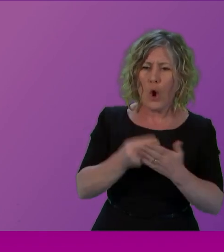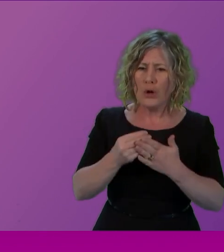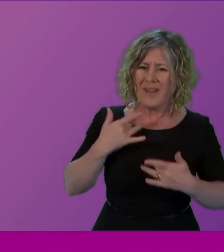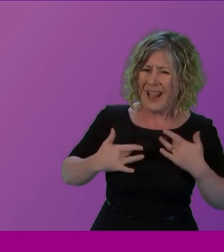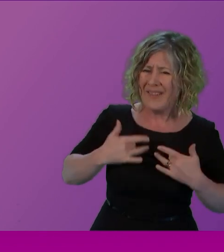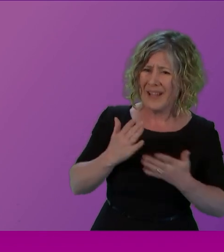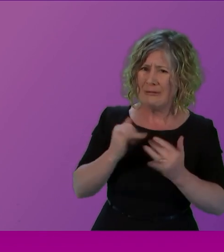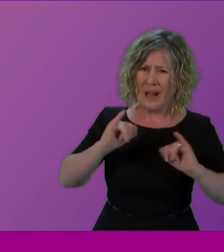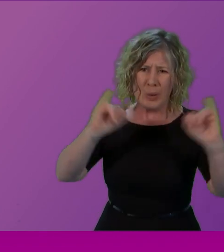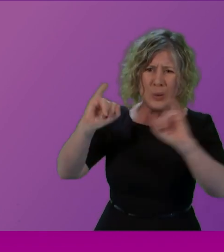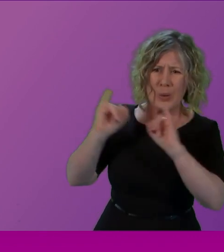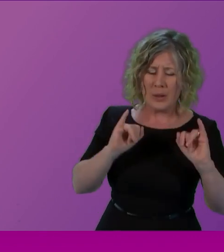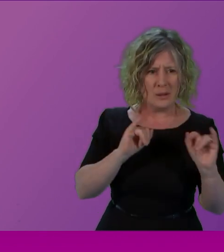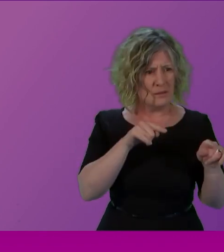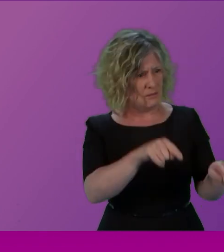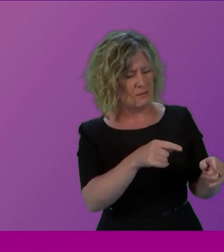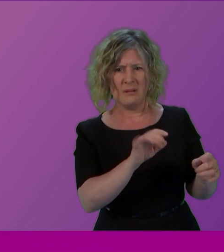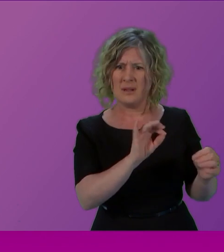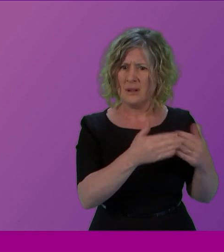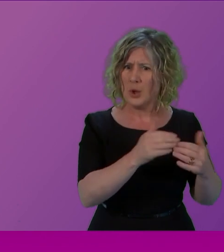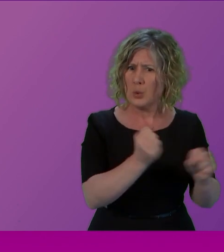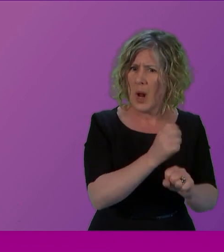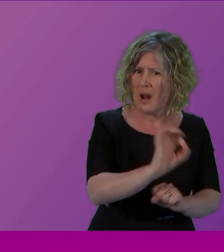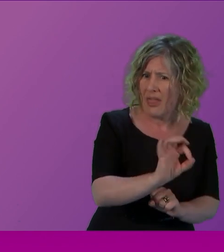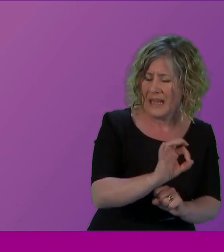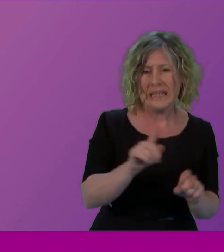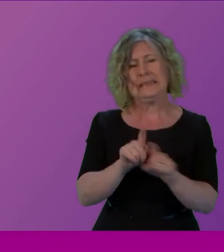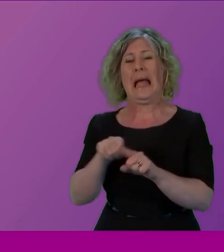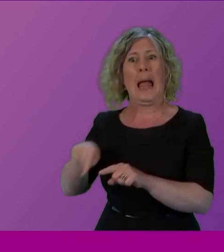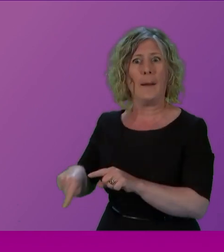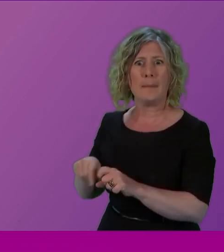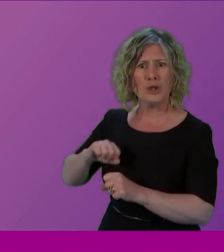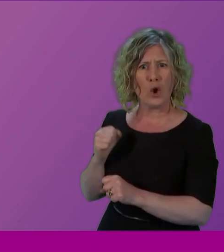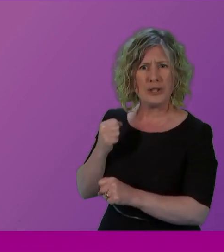have a Scottish Government that is not doing enough to address the national health service crisis in Scotland.